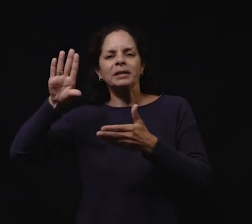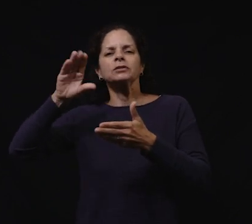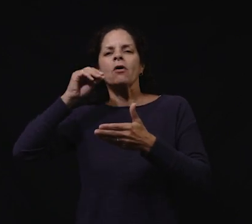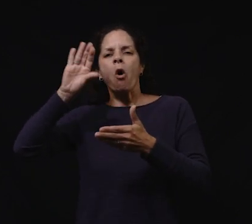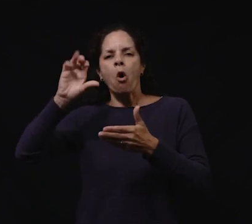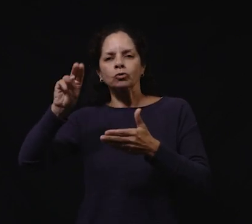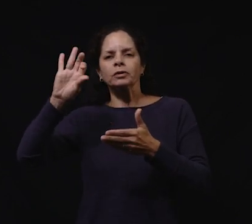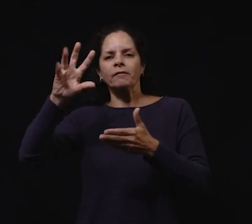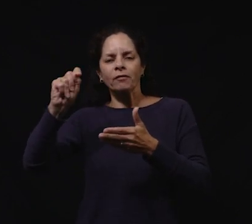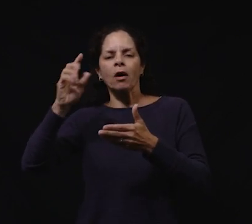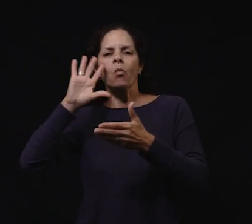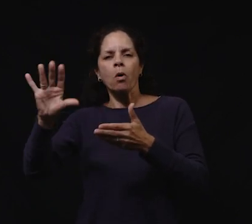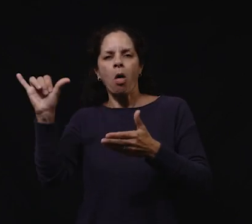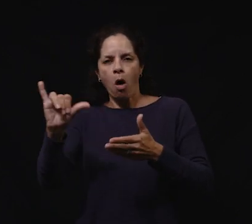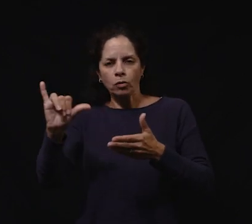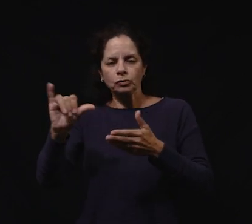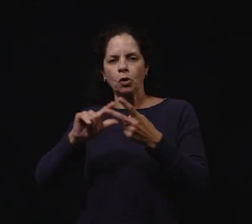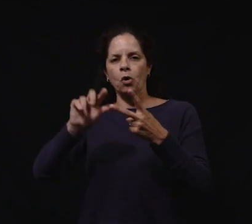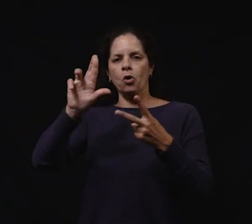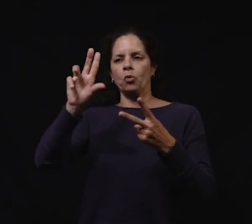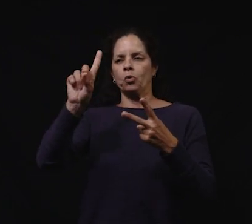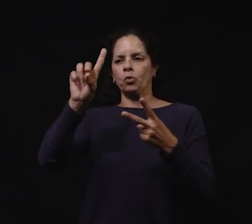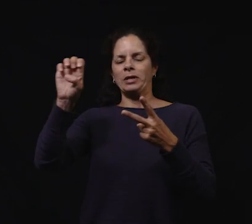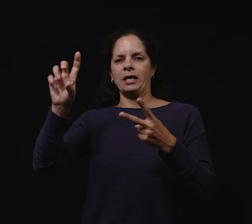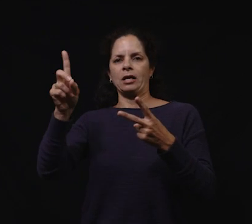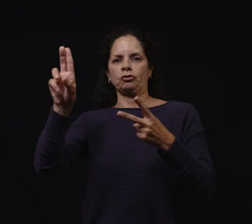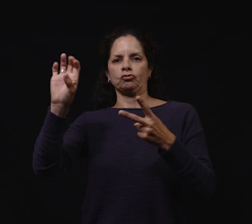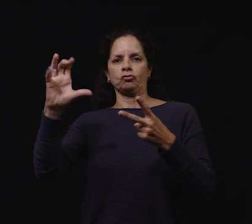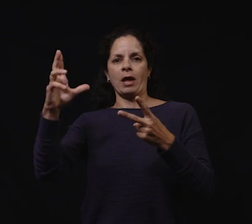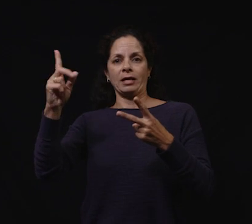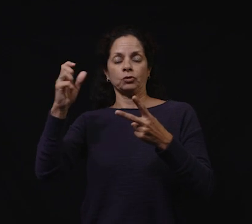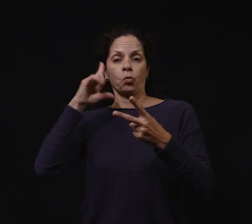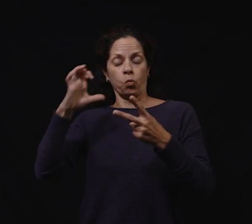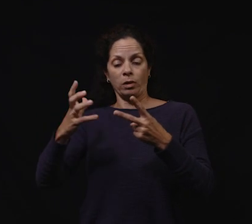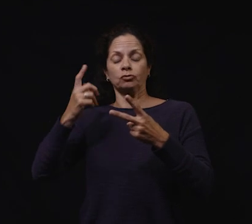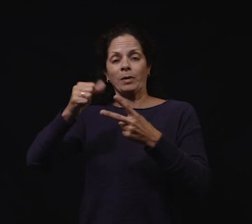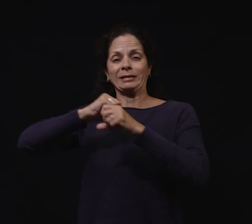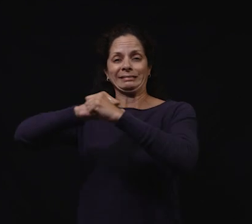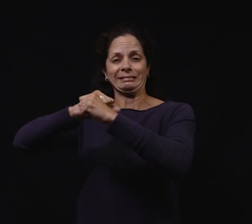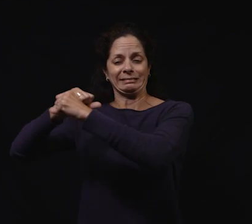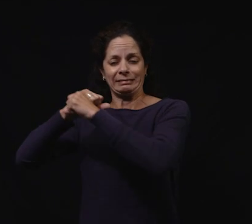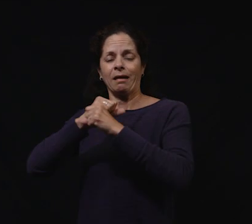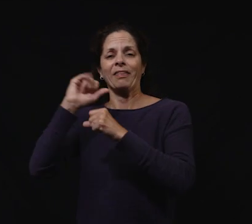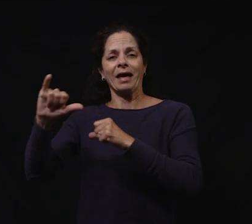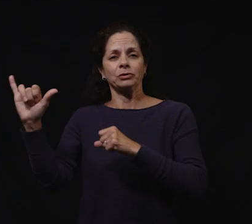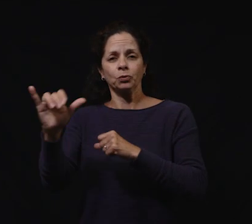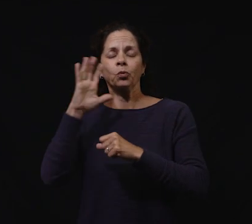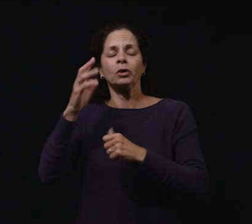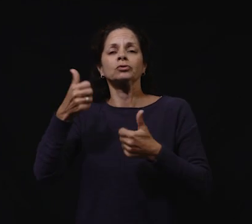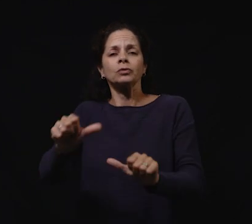Securing the Rudy dredge when the seas increase and we will probably start to pull out city boats